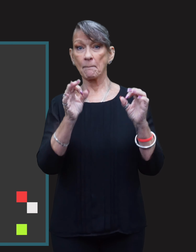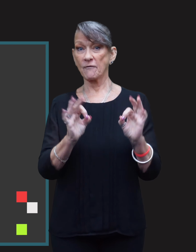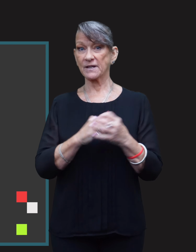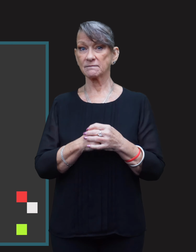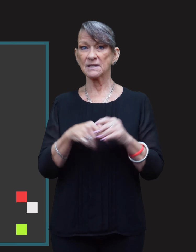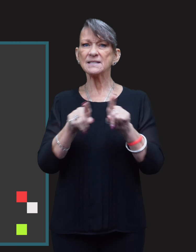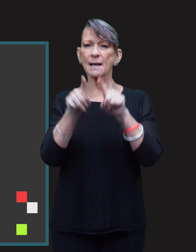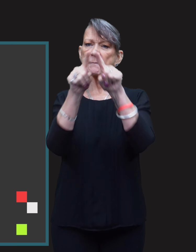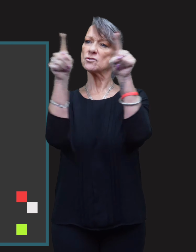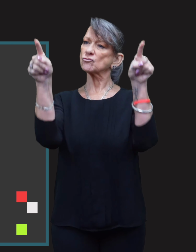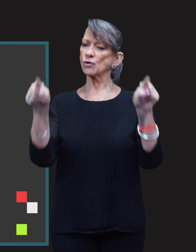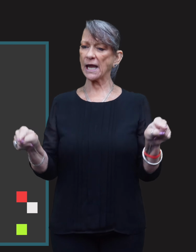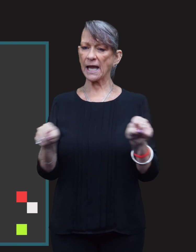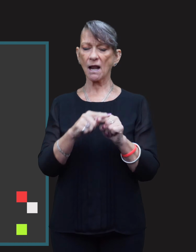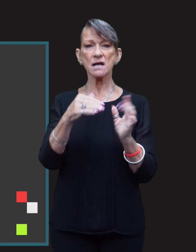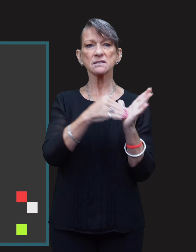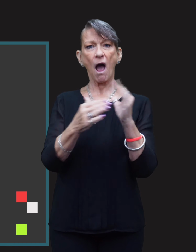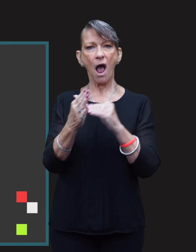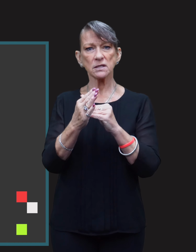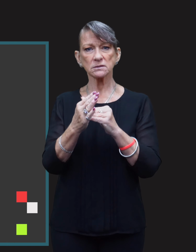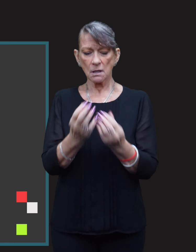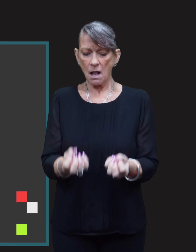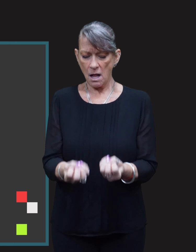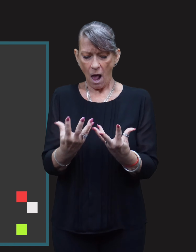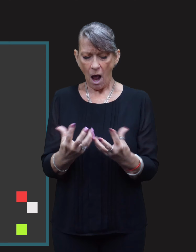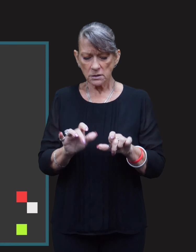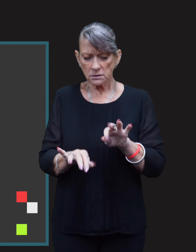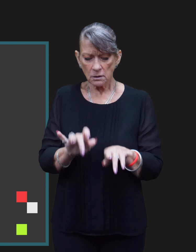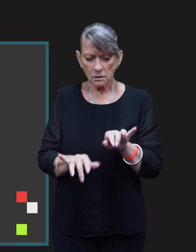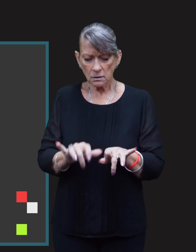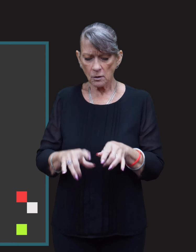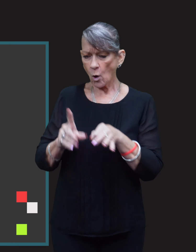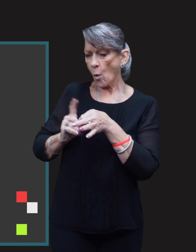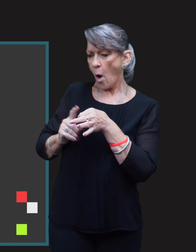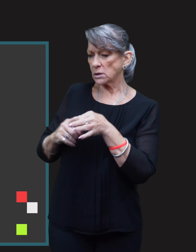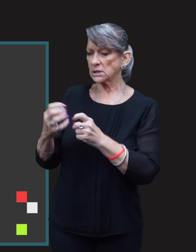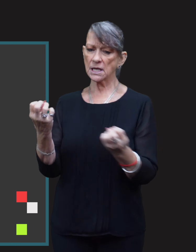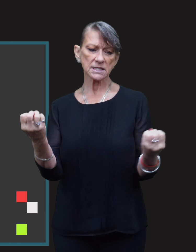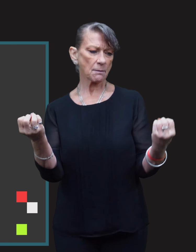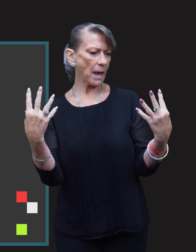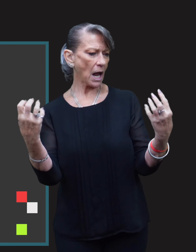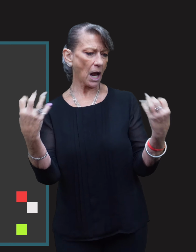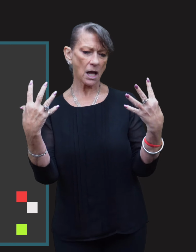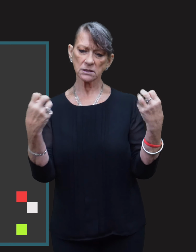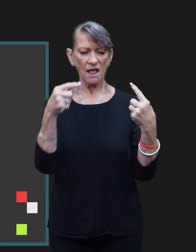and quality, backlit keyboard, speakers, and other features will come down to your preference